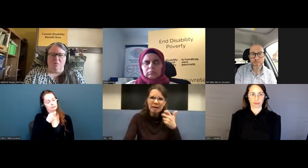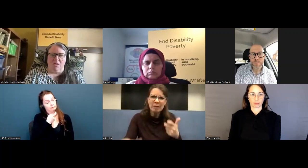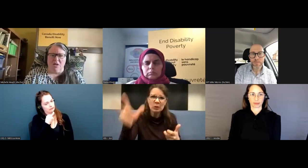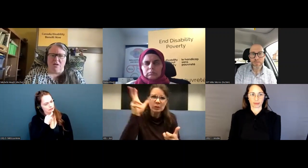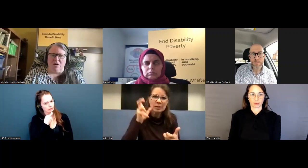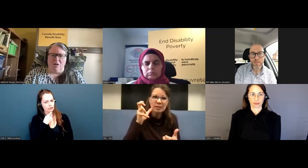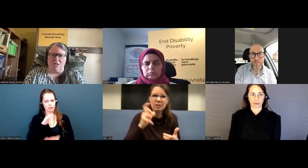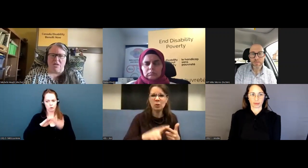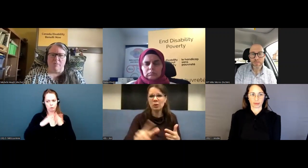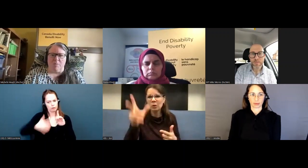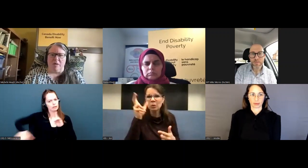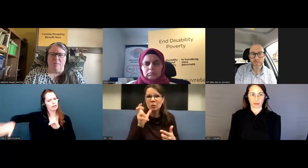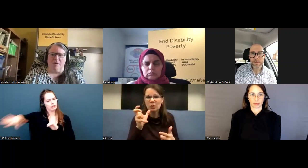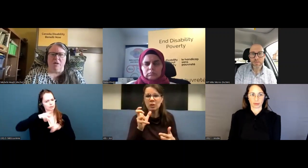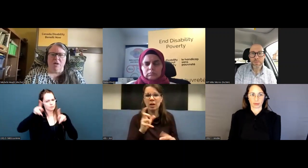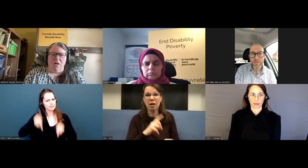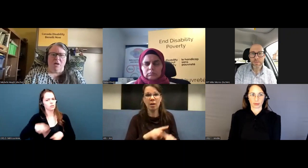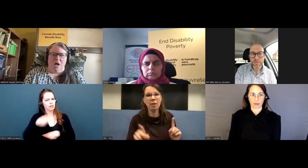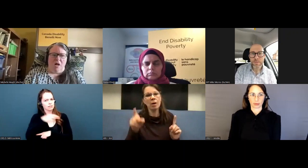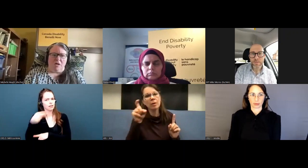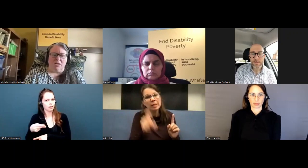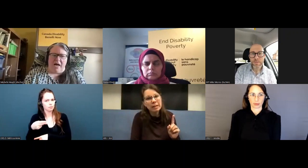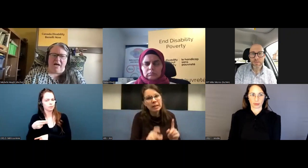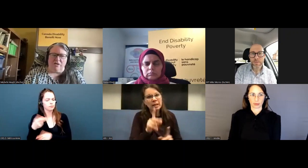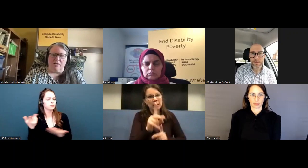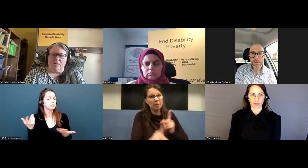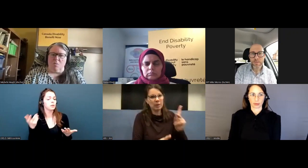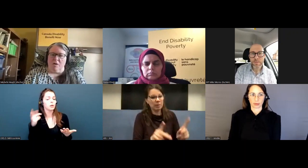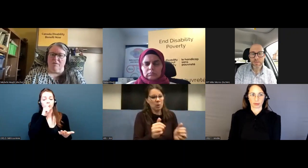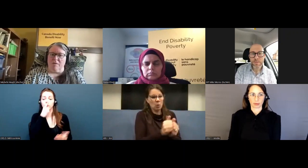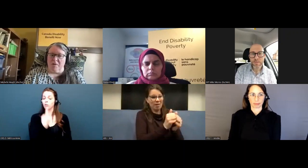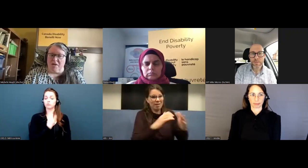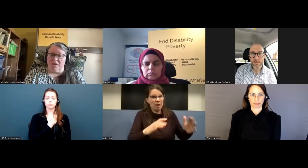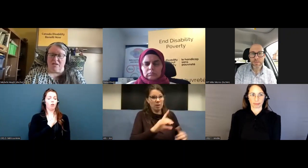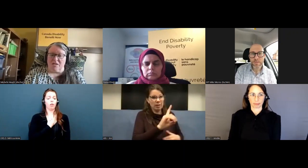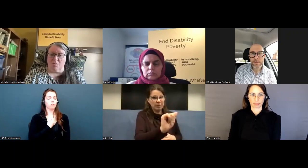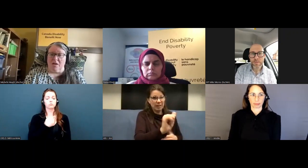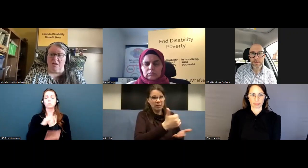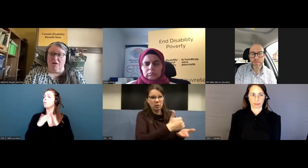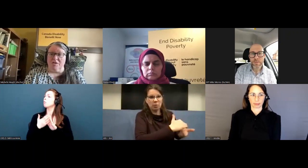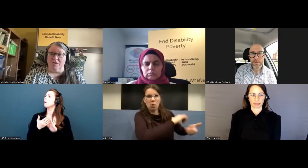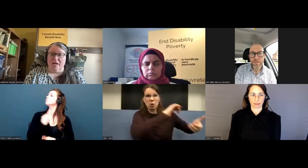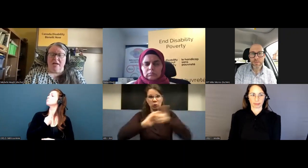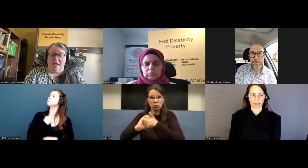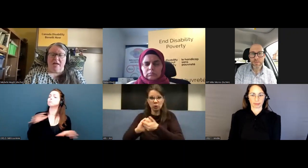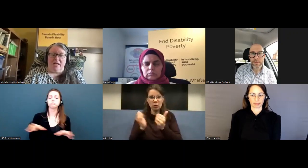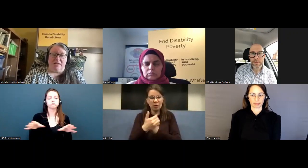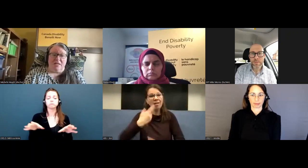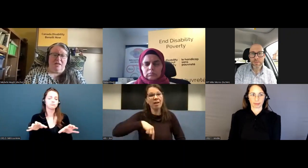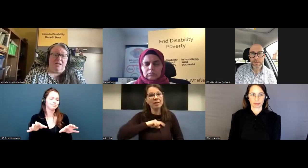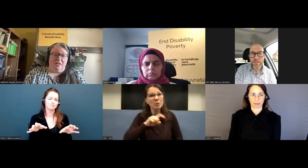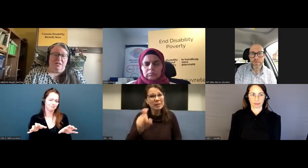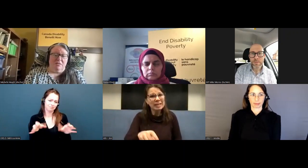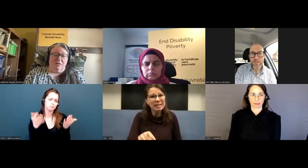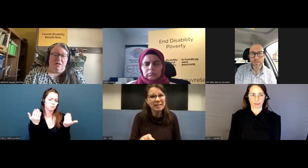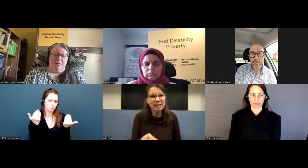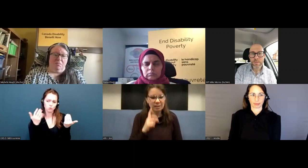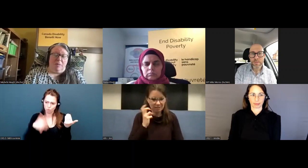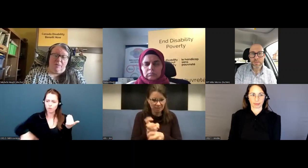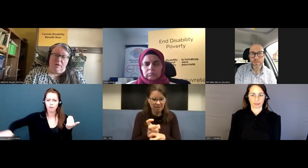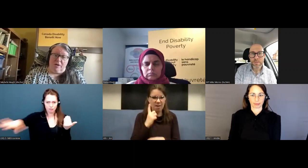WE NEED NON-DISABLED PEOPLE ALONGSIDE OF US AND ONE OF THE BIG THINGS WE LEARNED IS PEOPLE